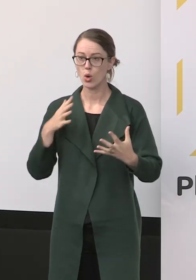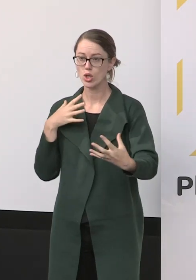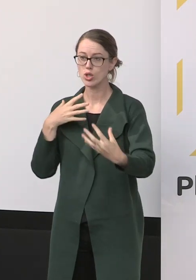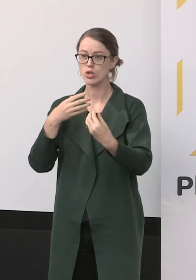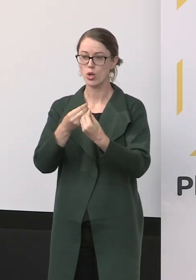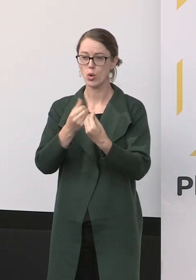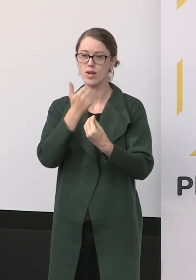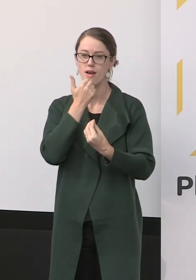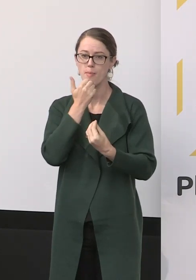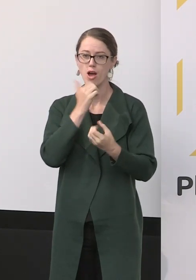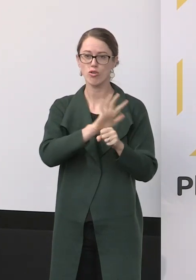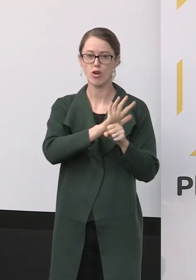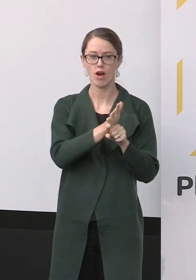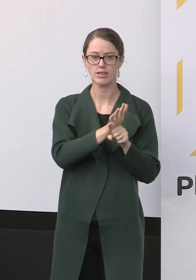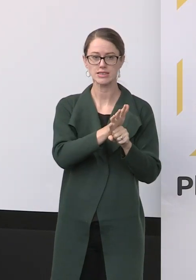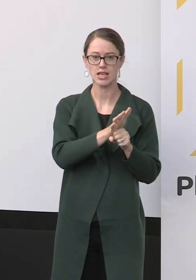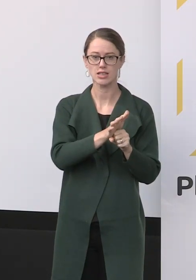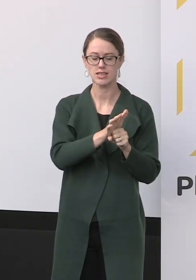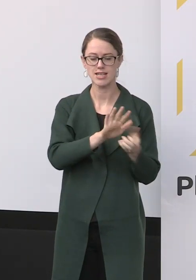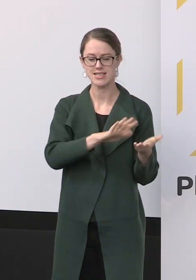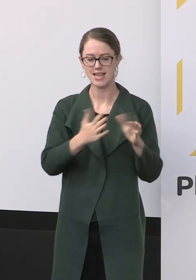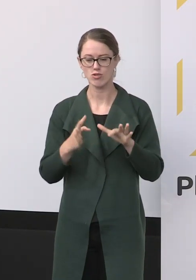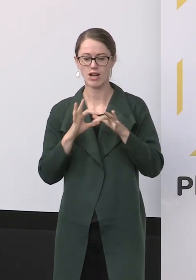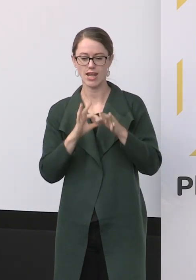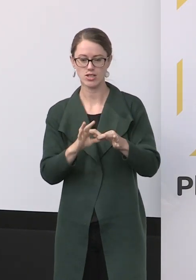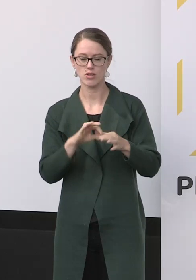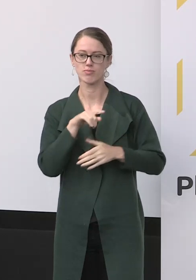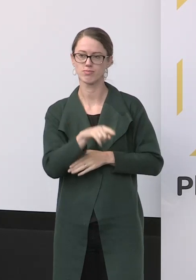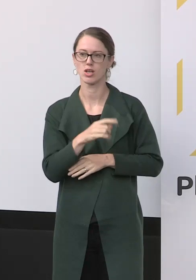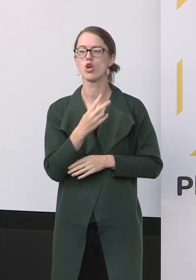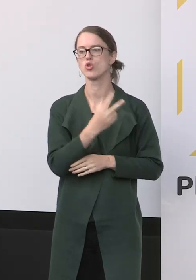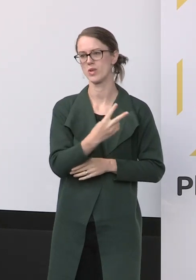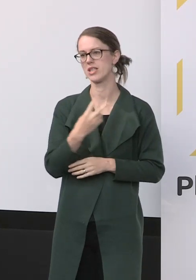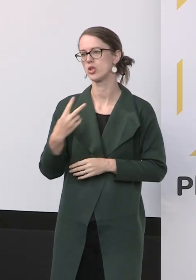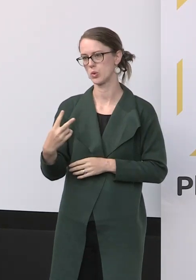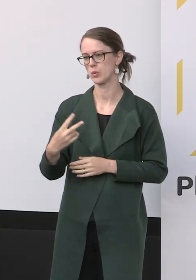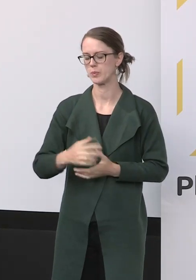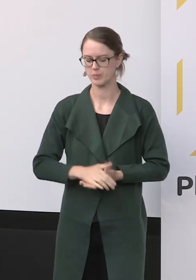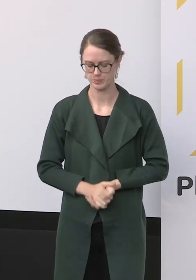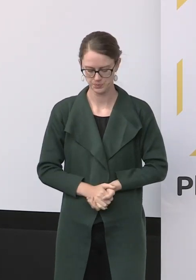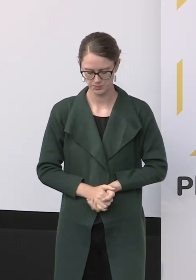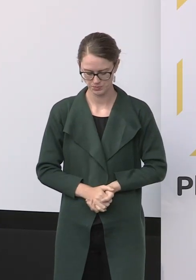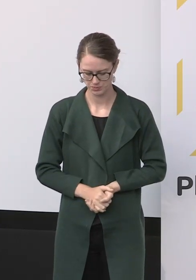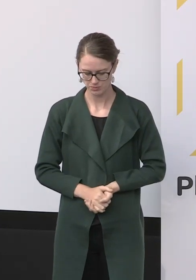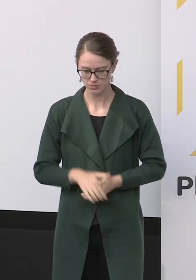condition on our health and wellbeing in New Zealand. This